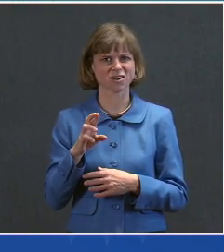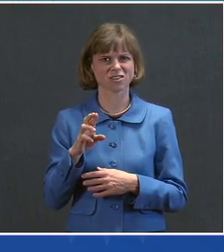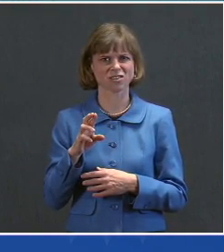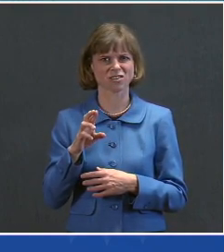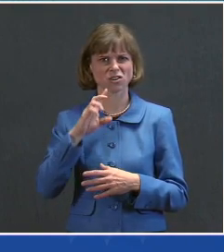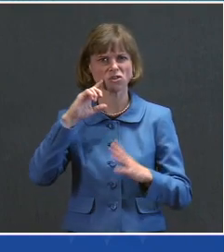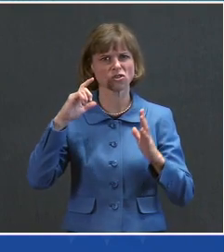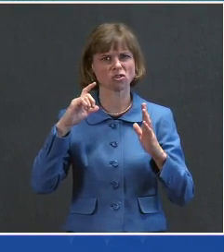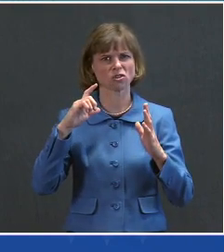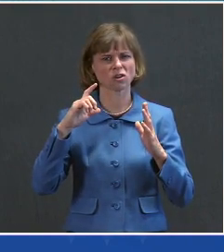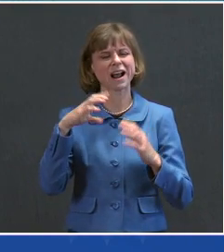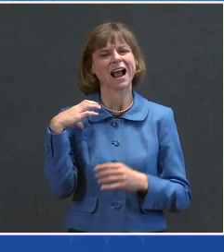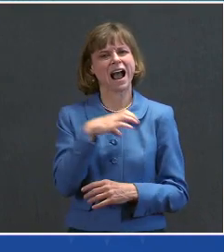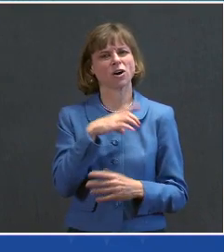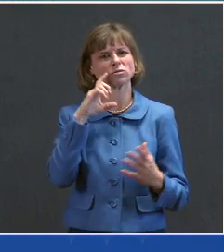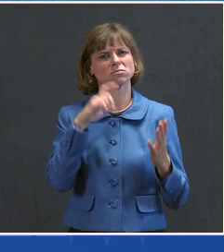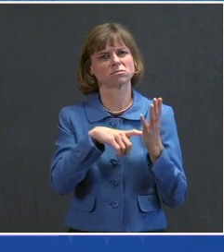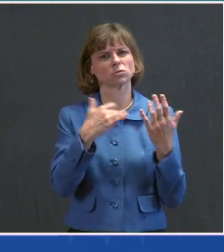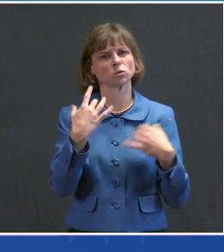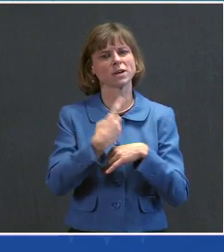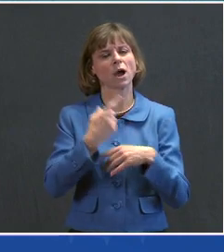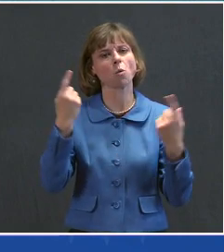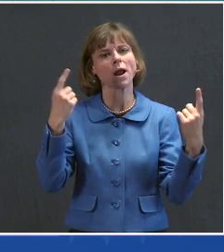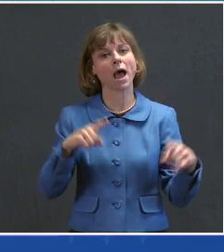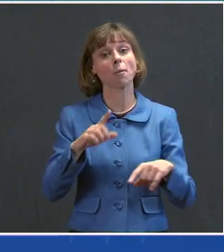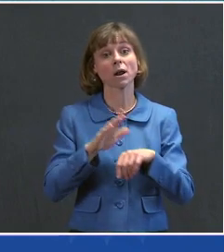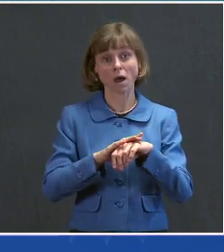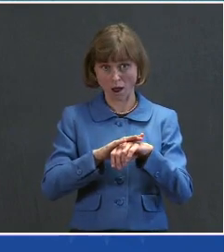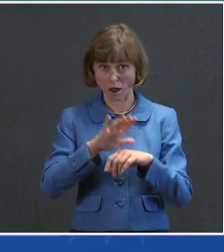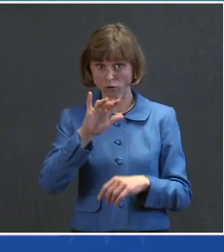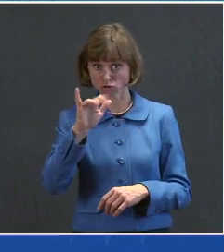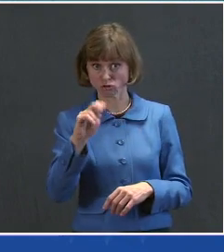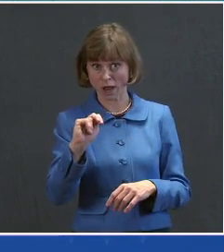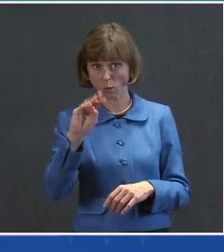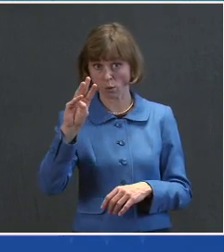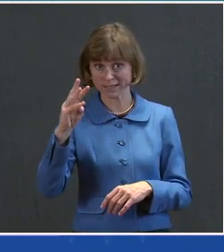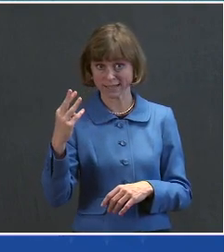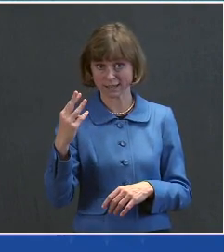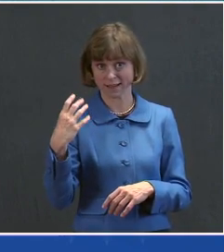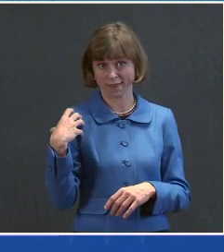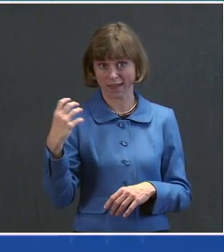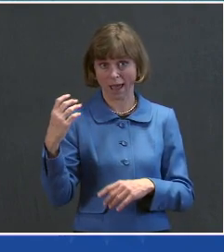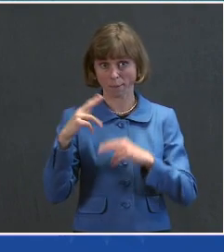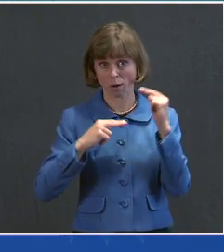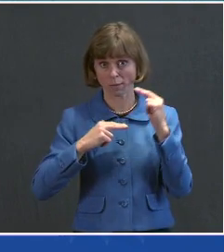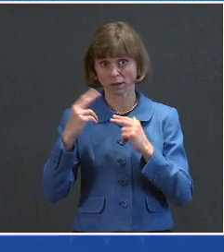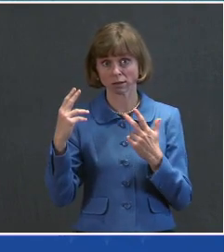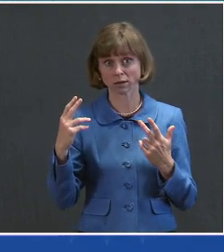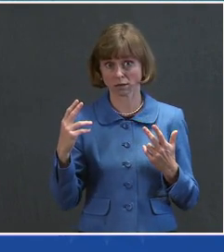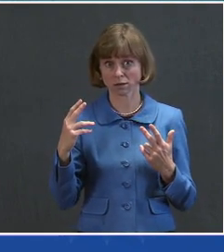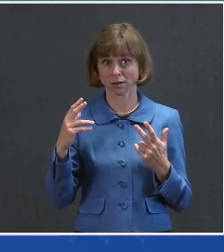said that what happened on January 6th at the Capitol was domestic terrorism.